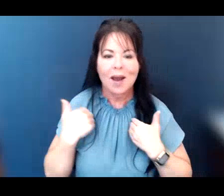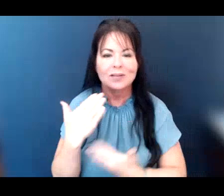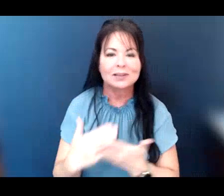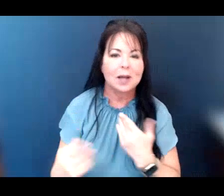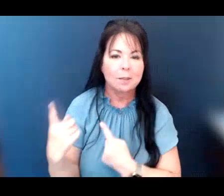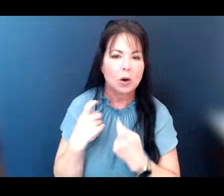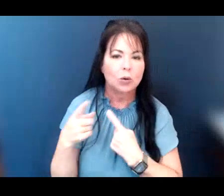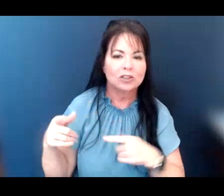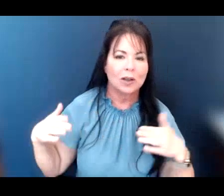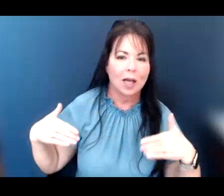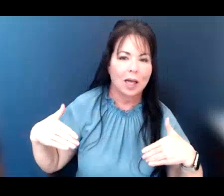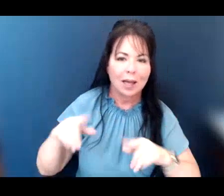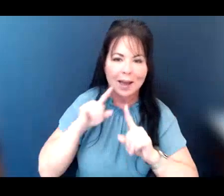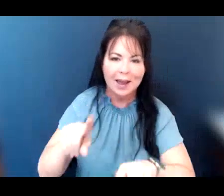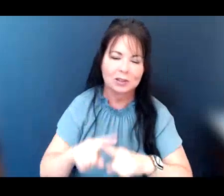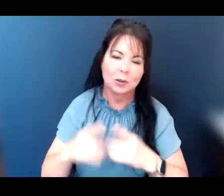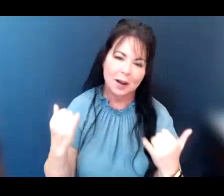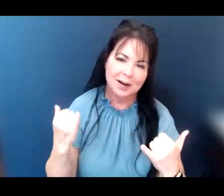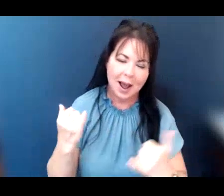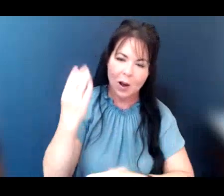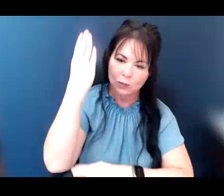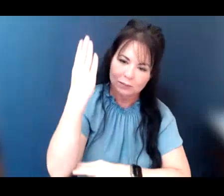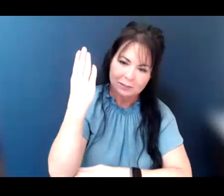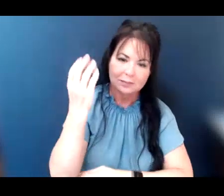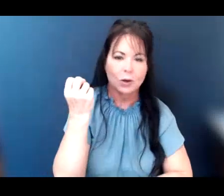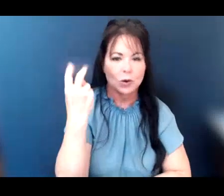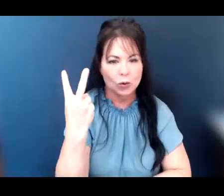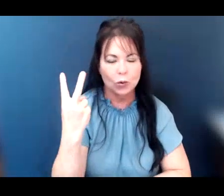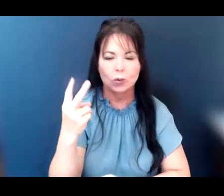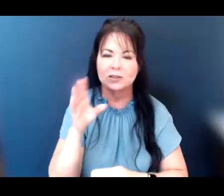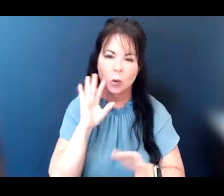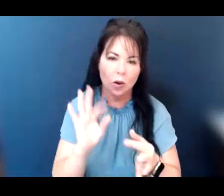But we are at noon. So I'm going to let everyone go. But thank you so much for coming to this event.